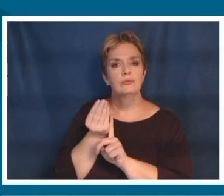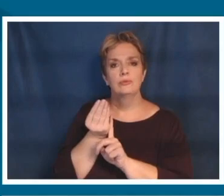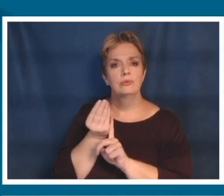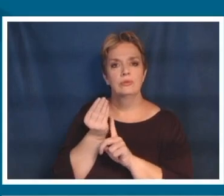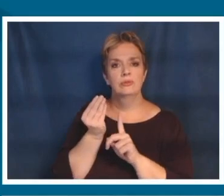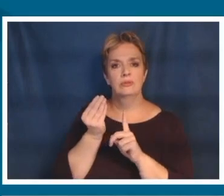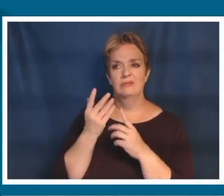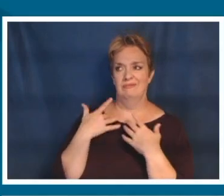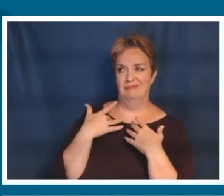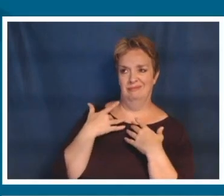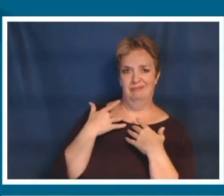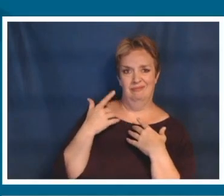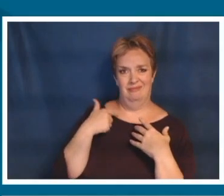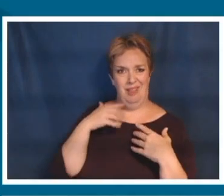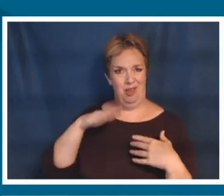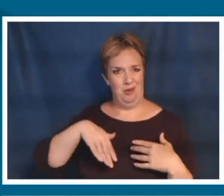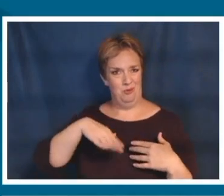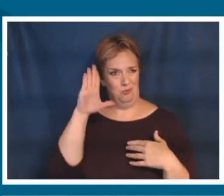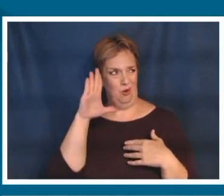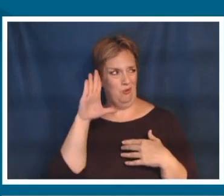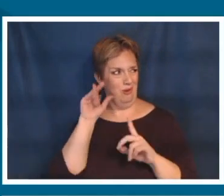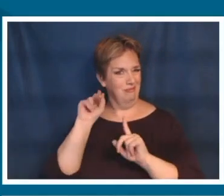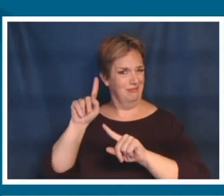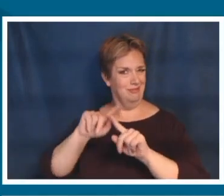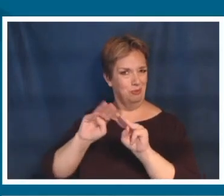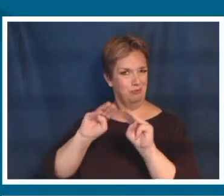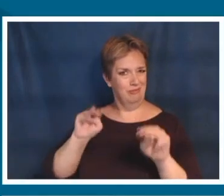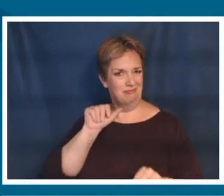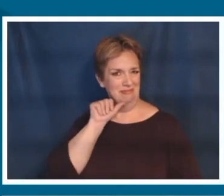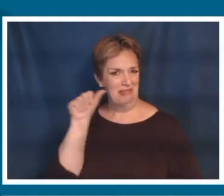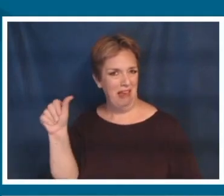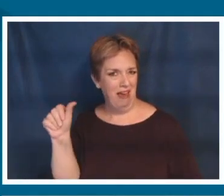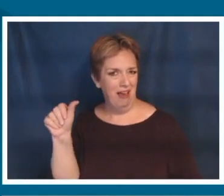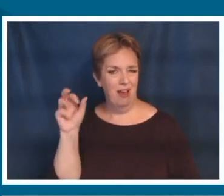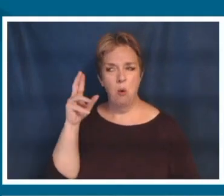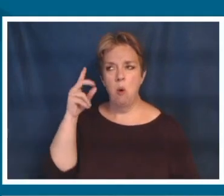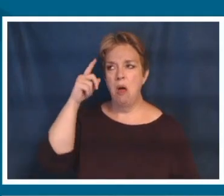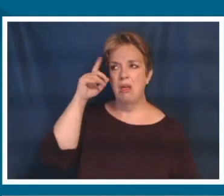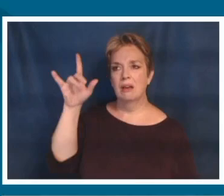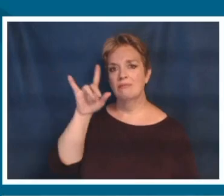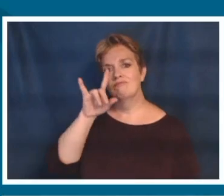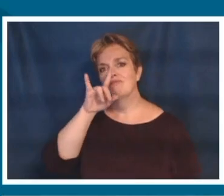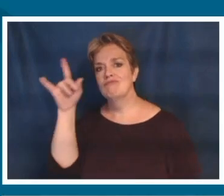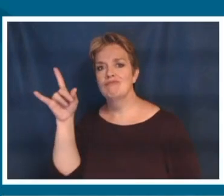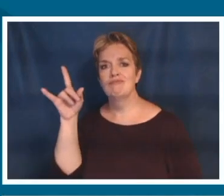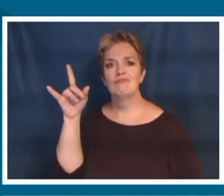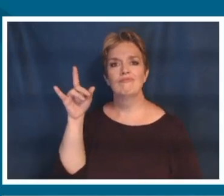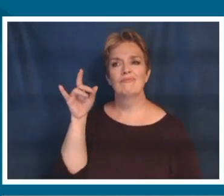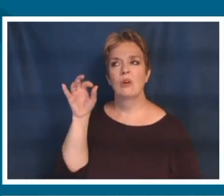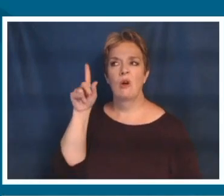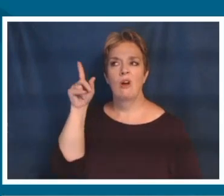brought up in museum environments or that they think museums are you know a